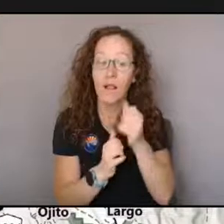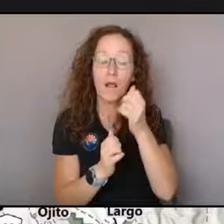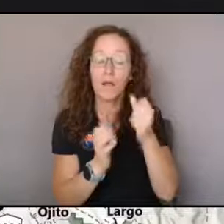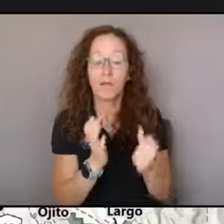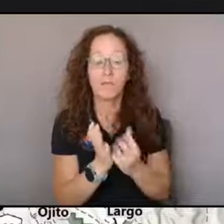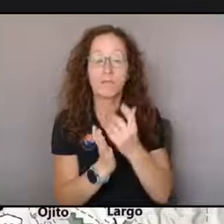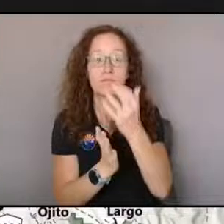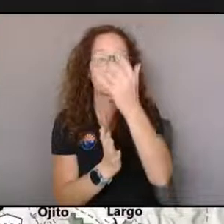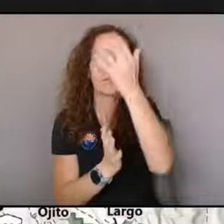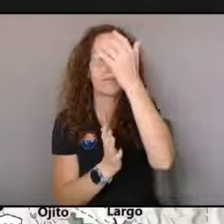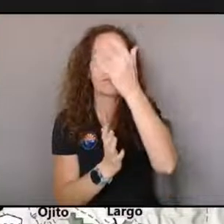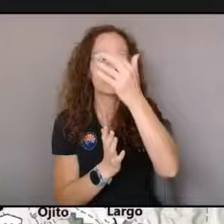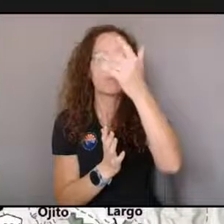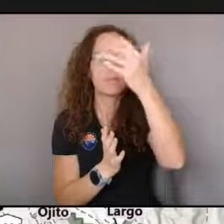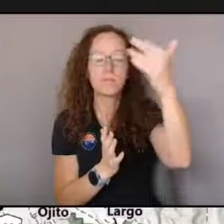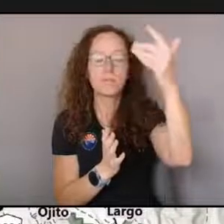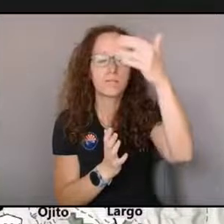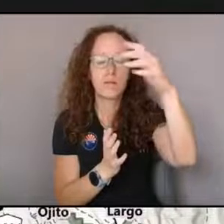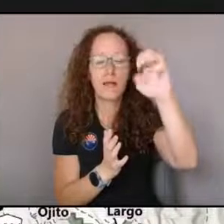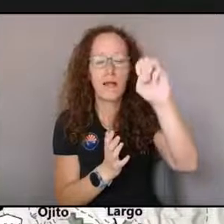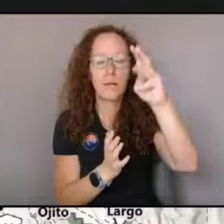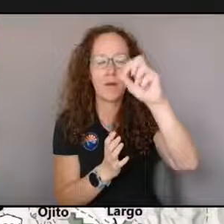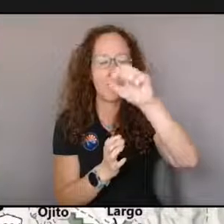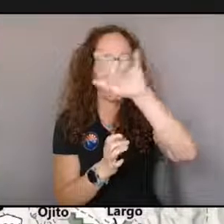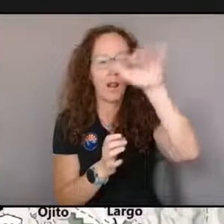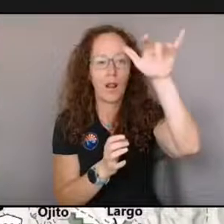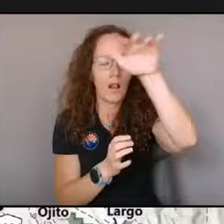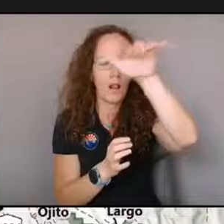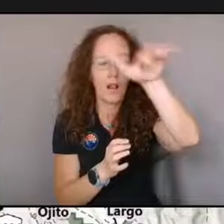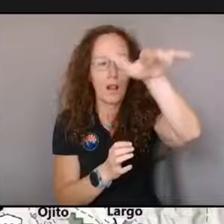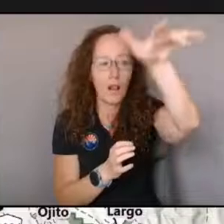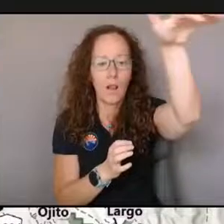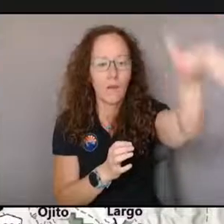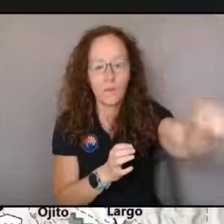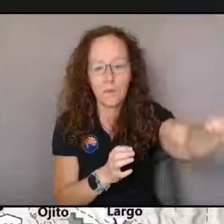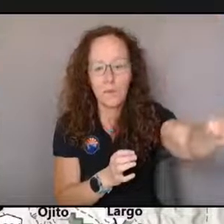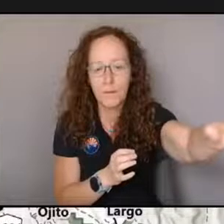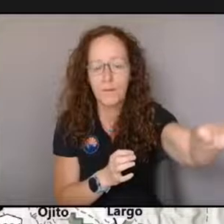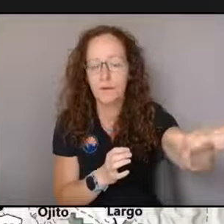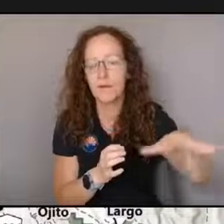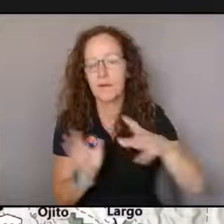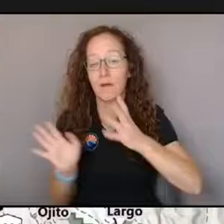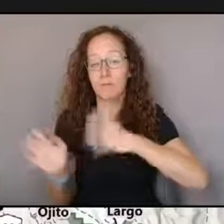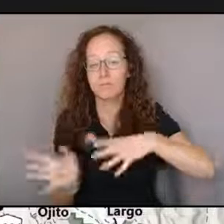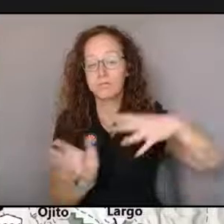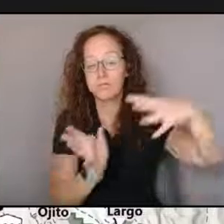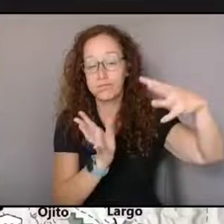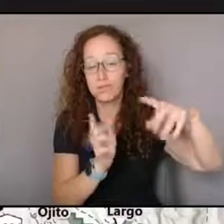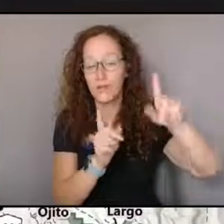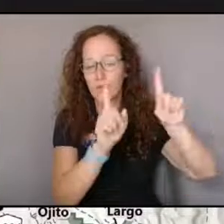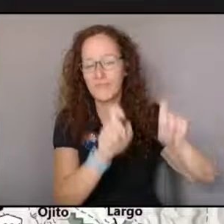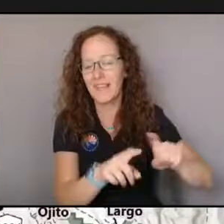AND THAT RECEPTIVE FUEL BEDS. THIS LINE WILL ONCE AGAIN, BE TESTED WITH THAT SOUTHWEST WIND, BUT I'M NOT ANTICIPATING ANY PROBLEMS